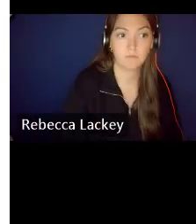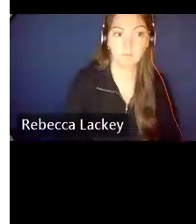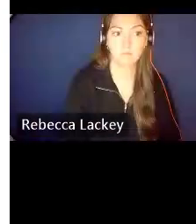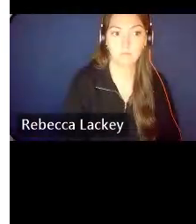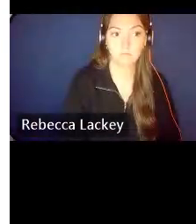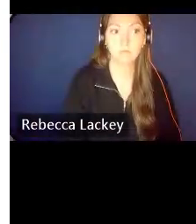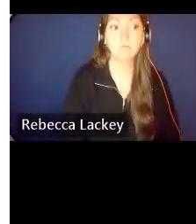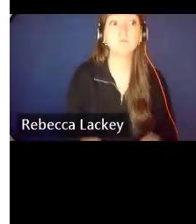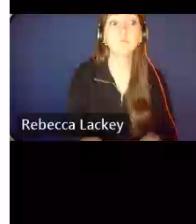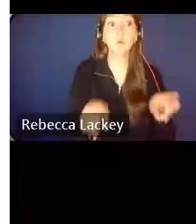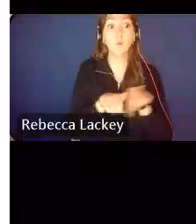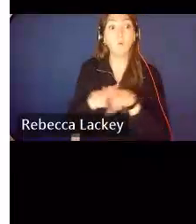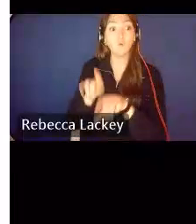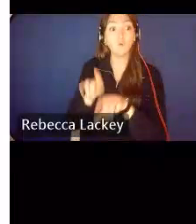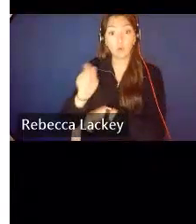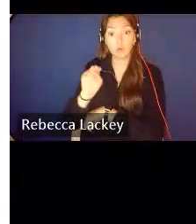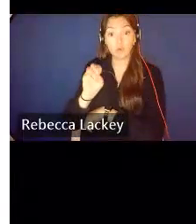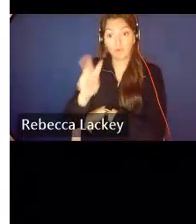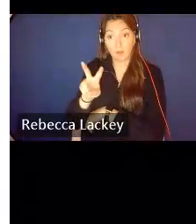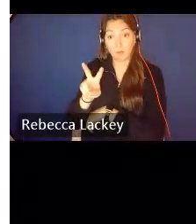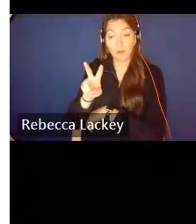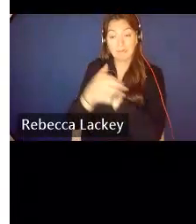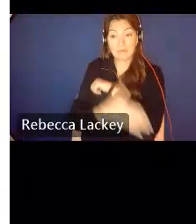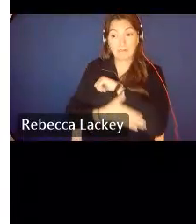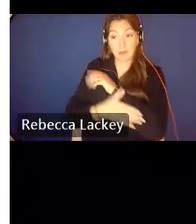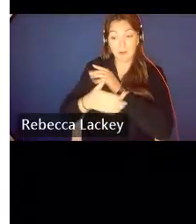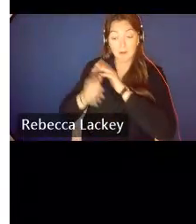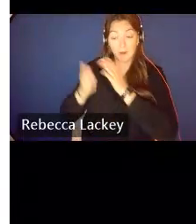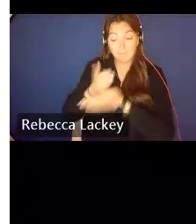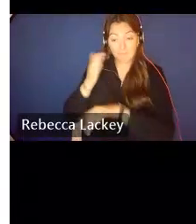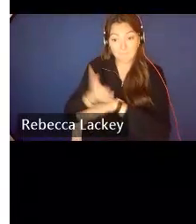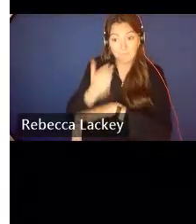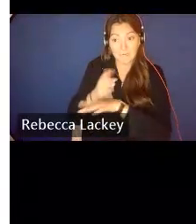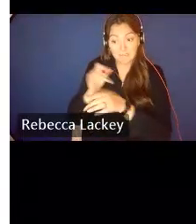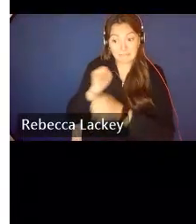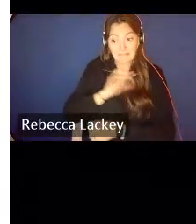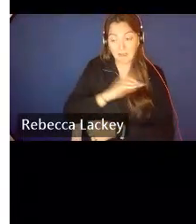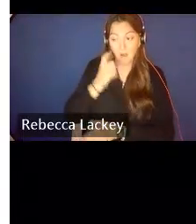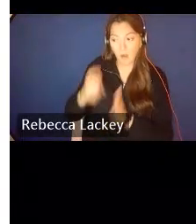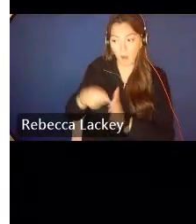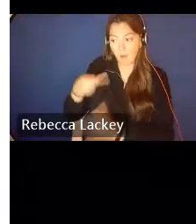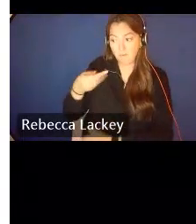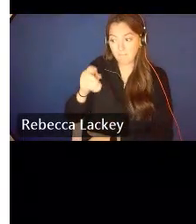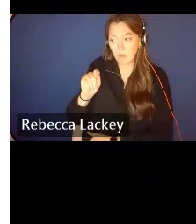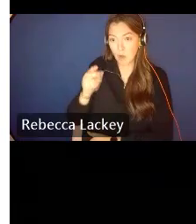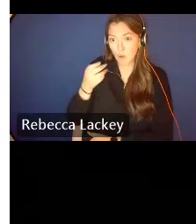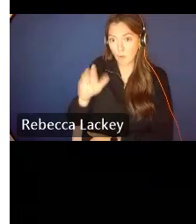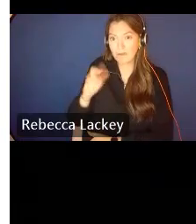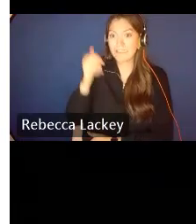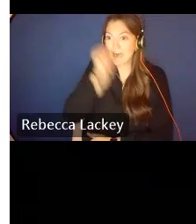Also in early November, county maintenance staff discovered a pothole that required daily patching.